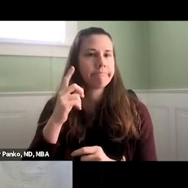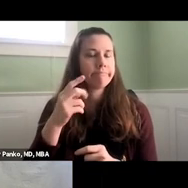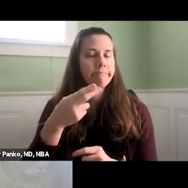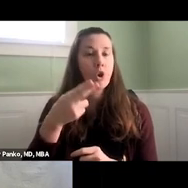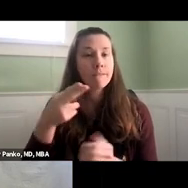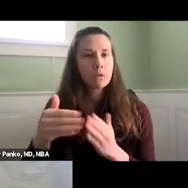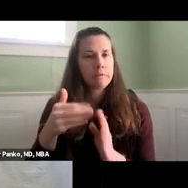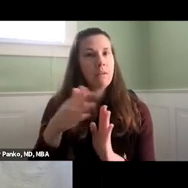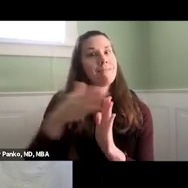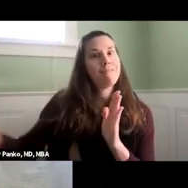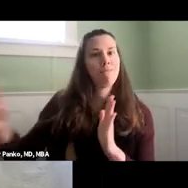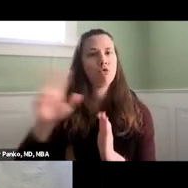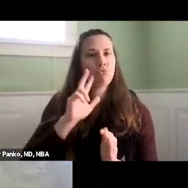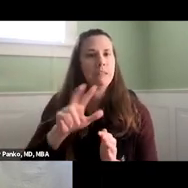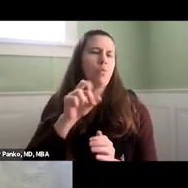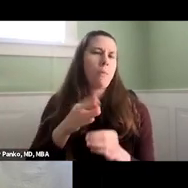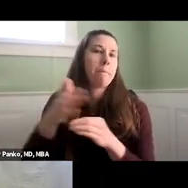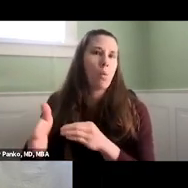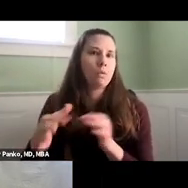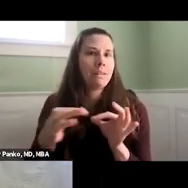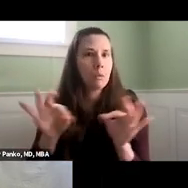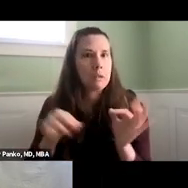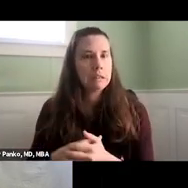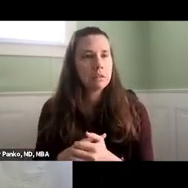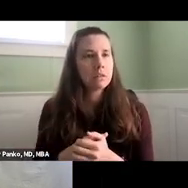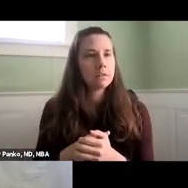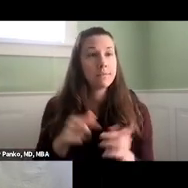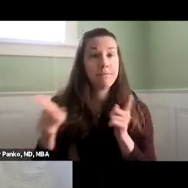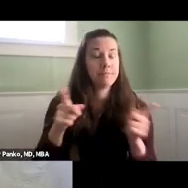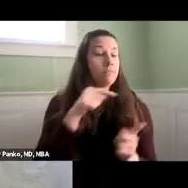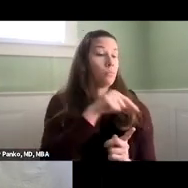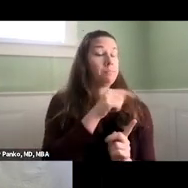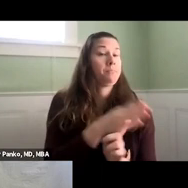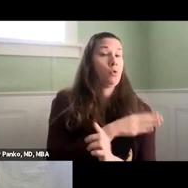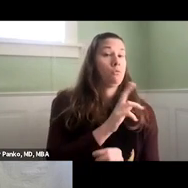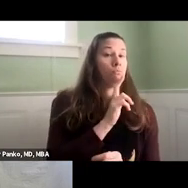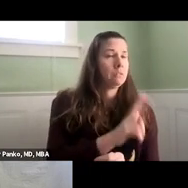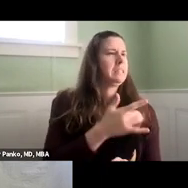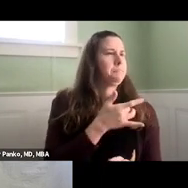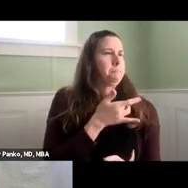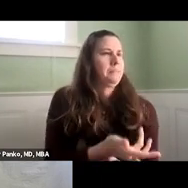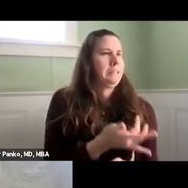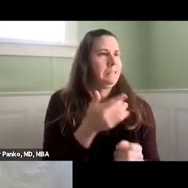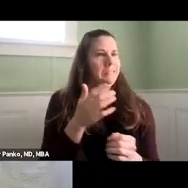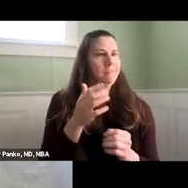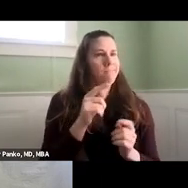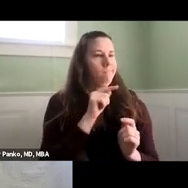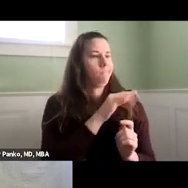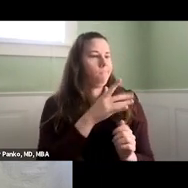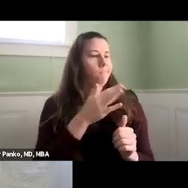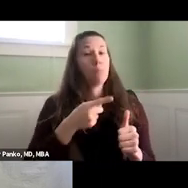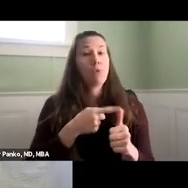than people who became deaf post lingually, after the age of three. So pre-lingually deaf